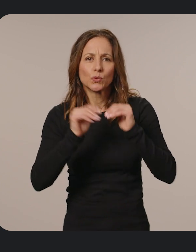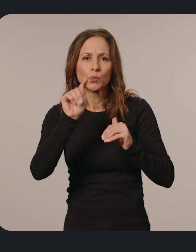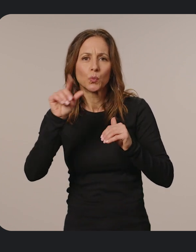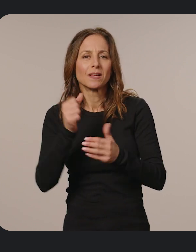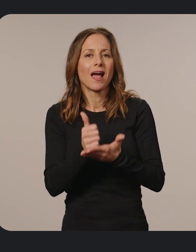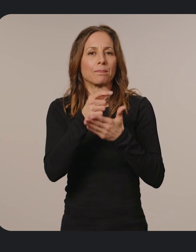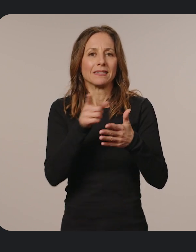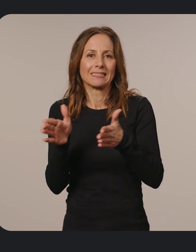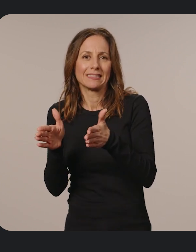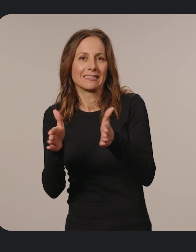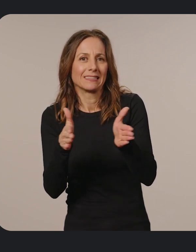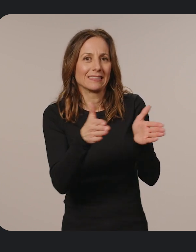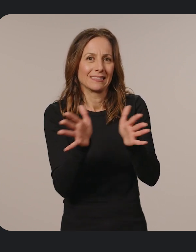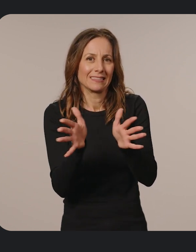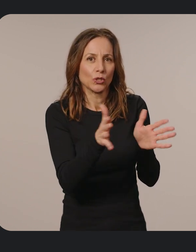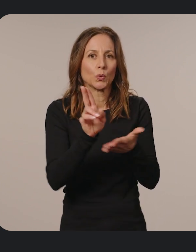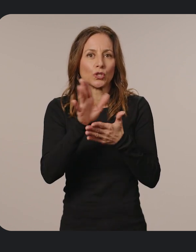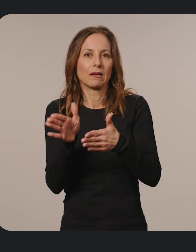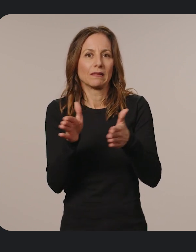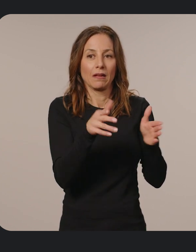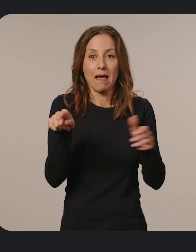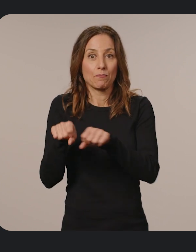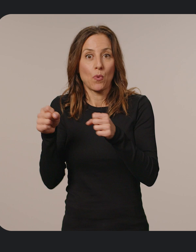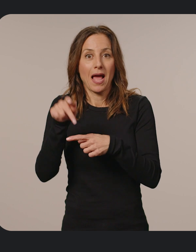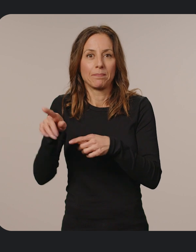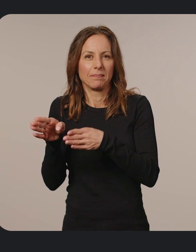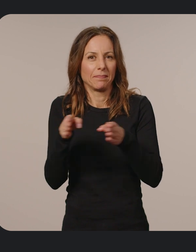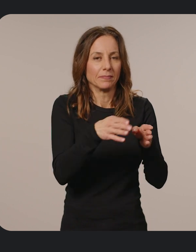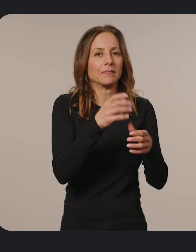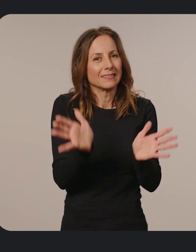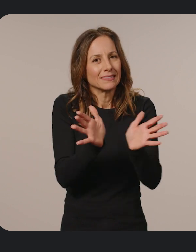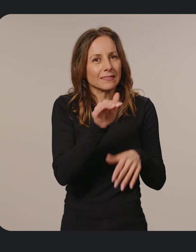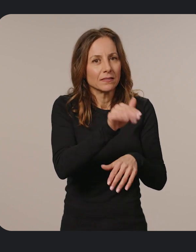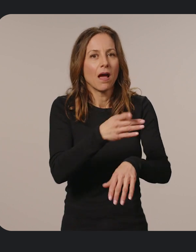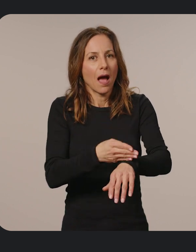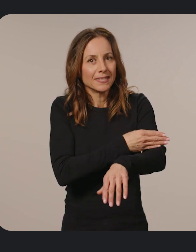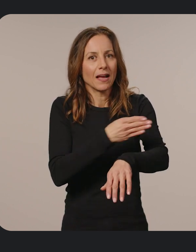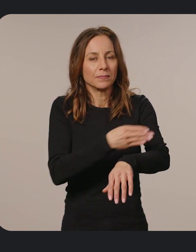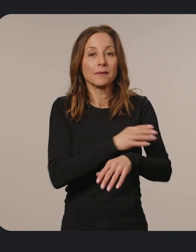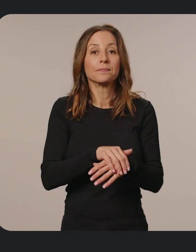we are building tools to help you steer users away from broken app versions by prompting them to update.